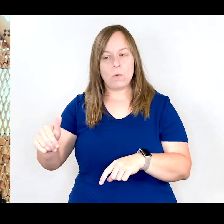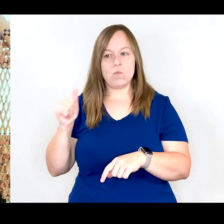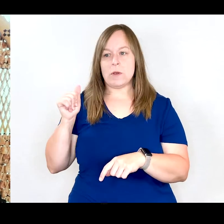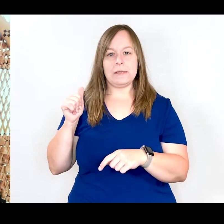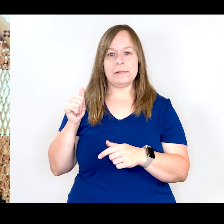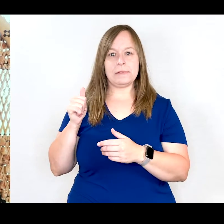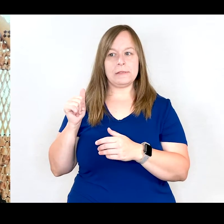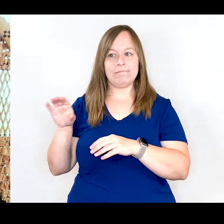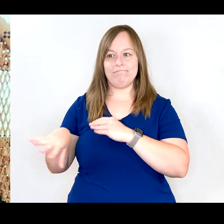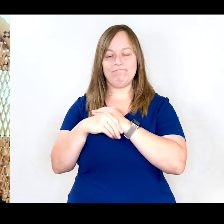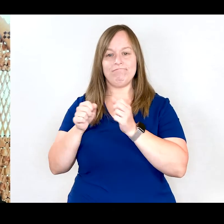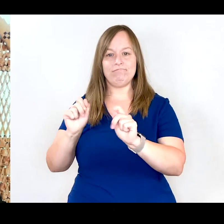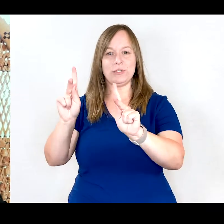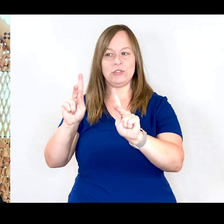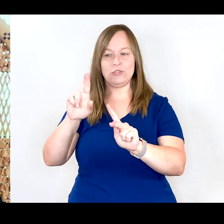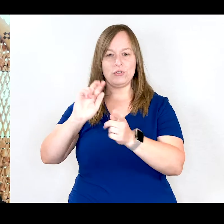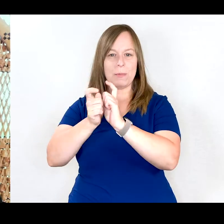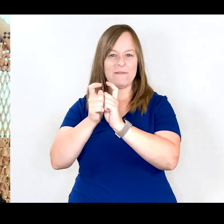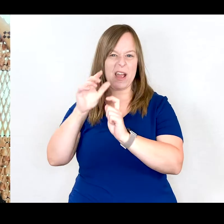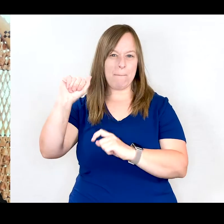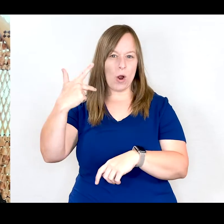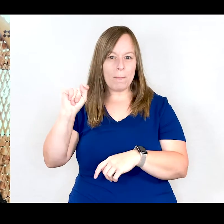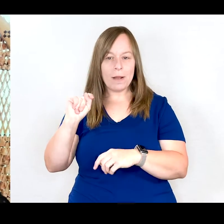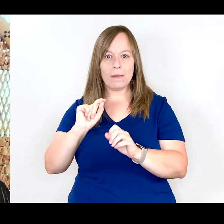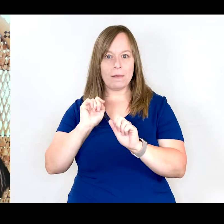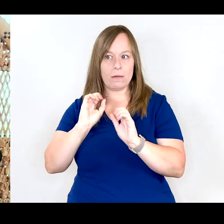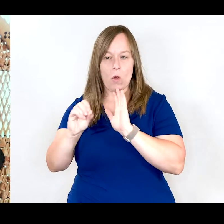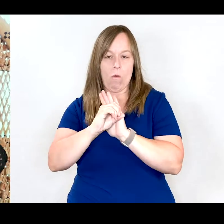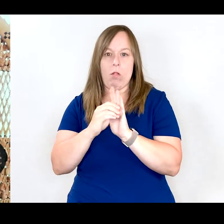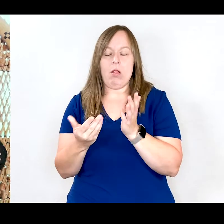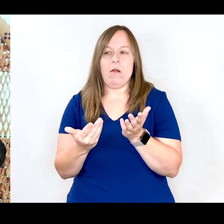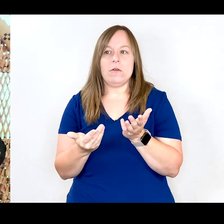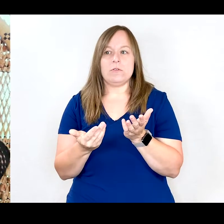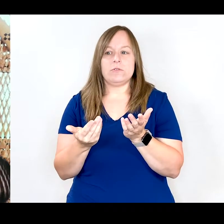The landlord would not give permission to modify the apartment at all.